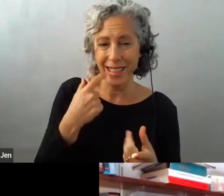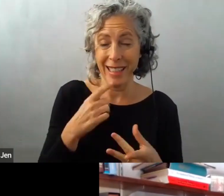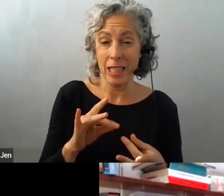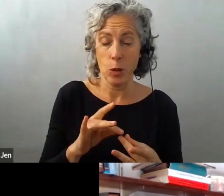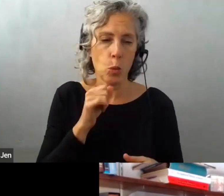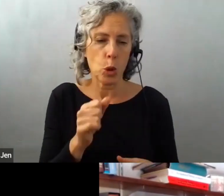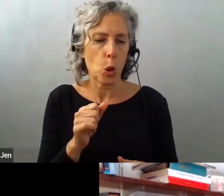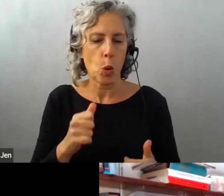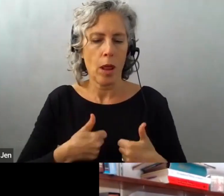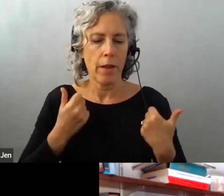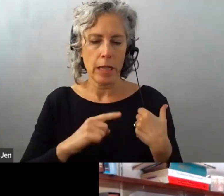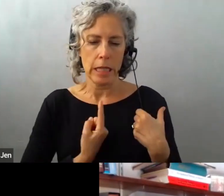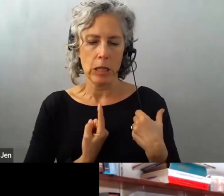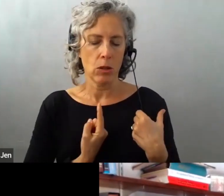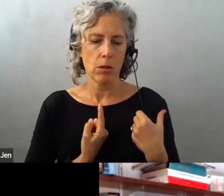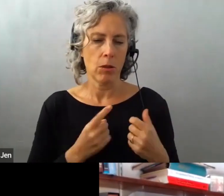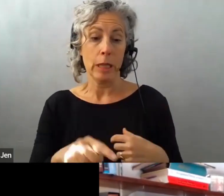simply single issue lives. So